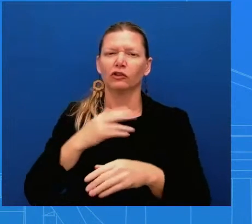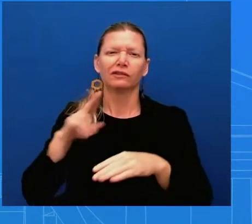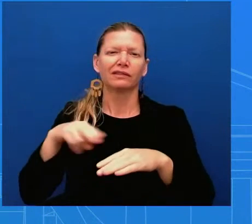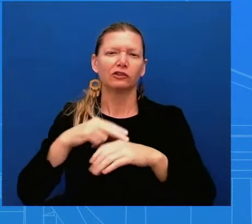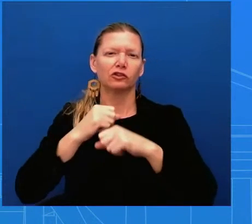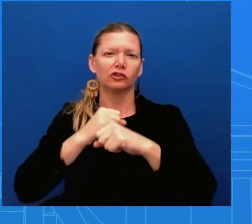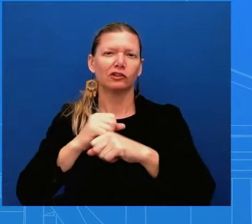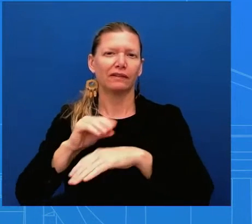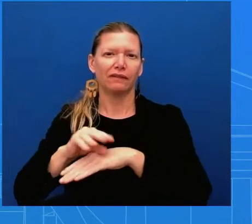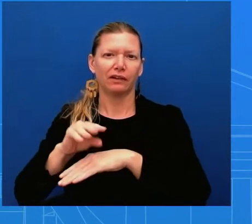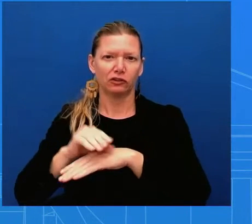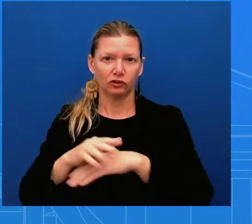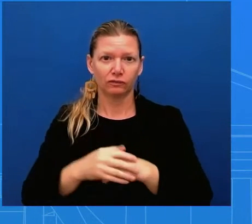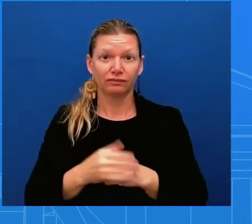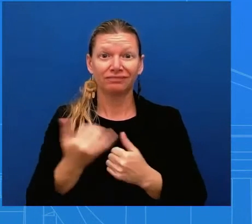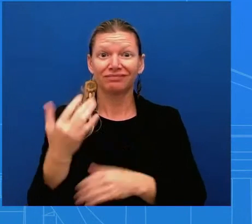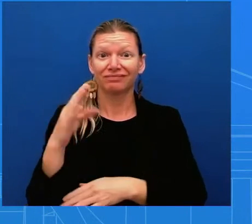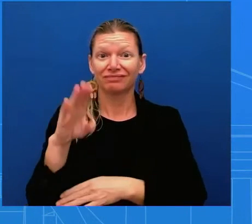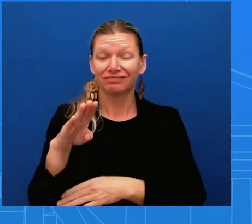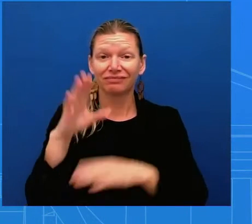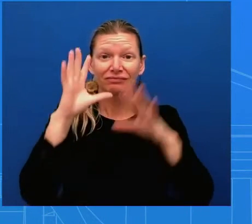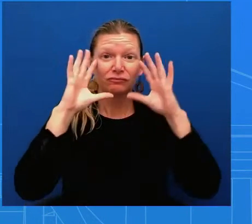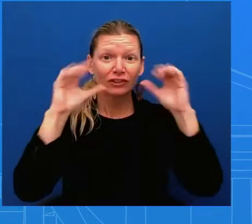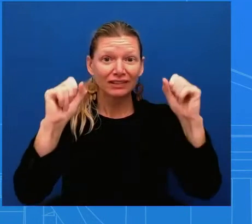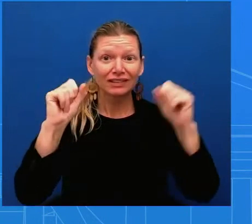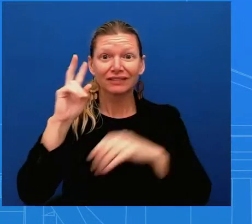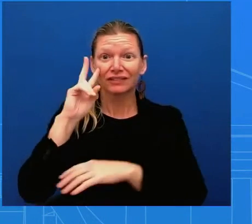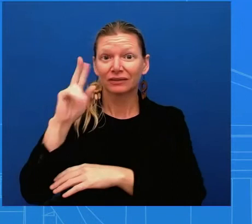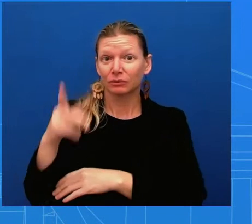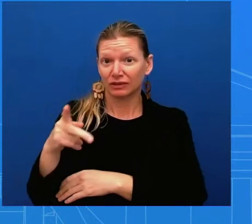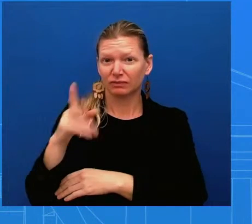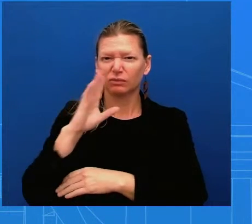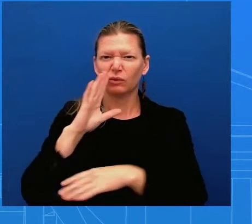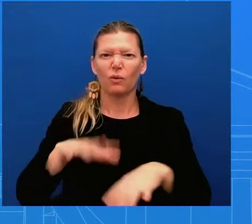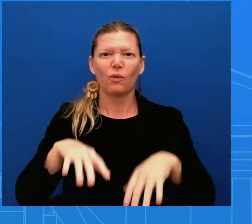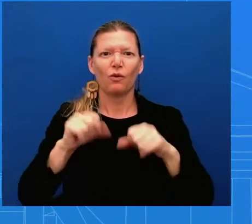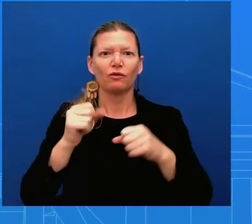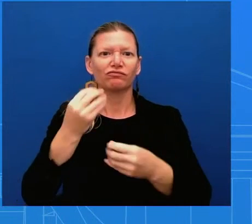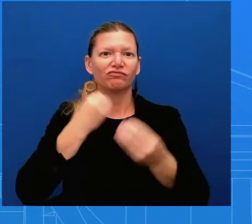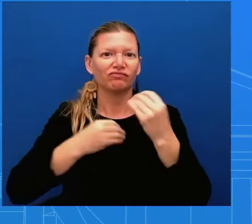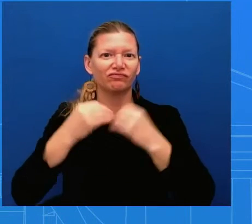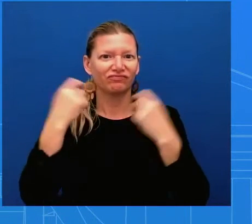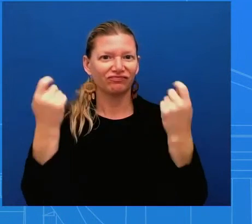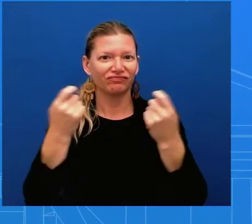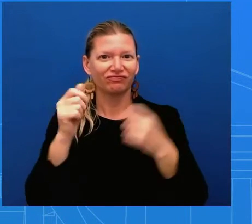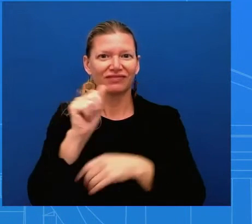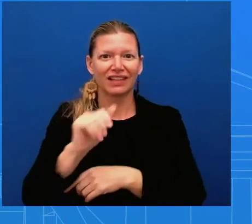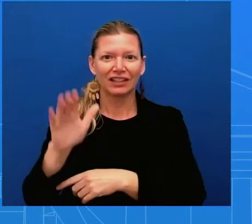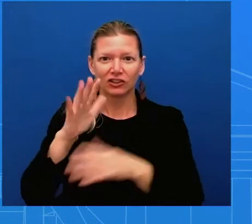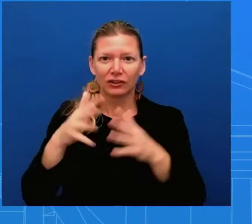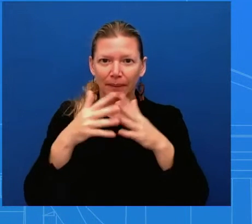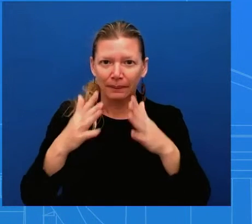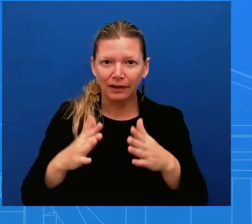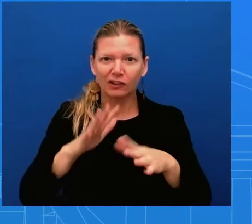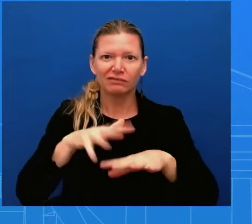will host a reception celebrating Asian American, Native Hawaiian, and Pacific Islander Heritage Month here at the White House.